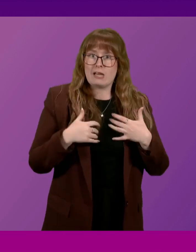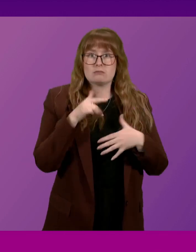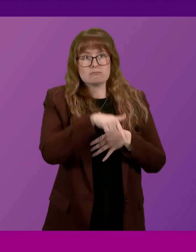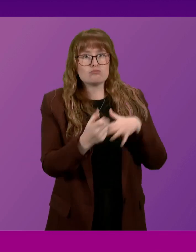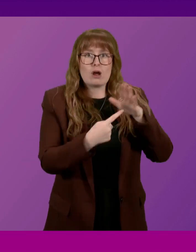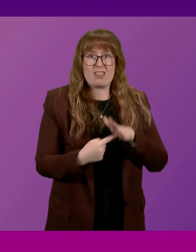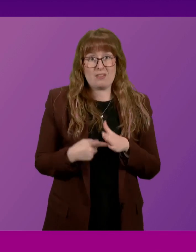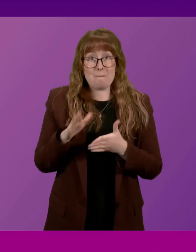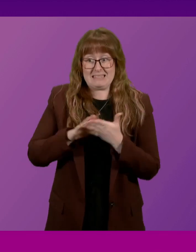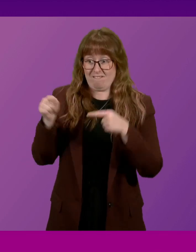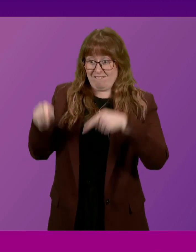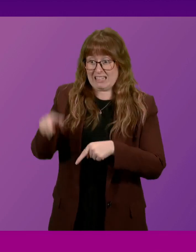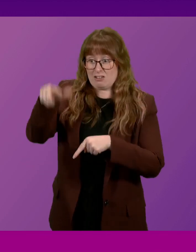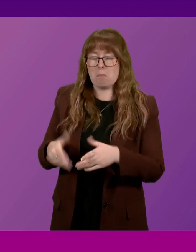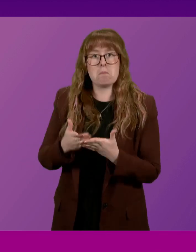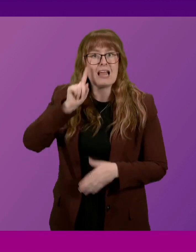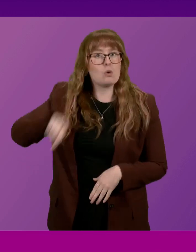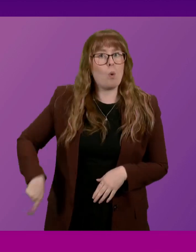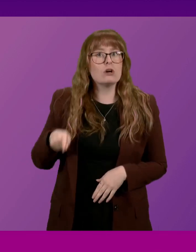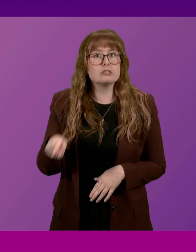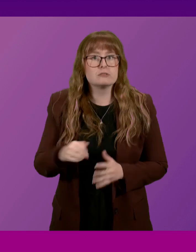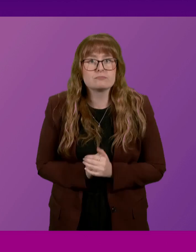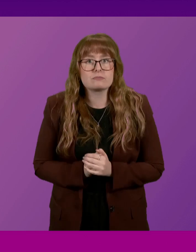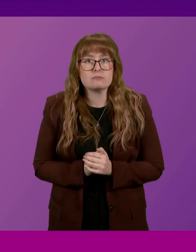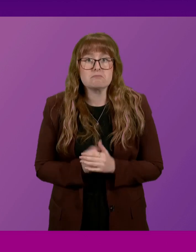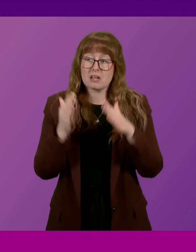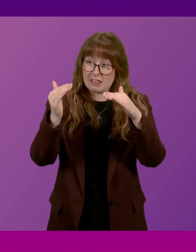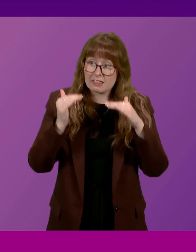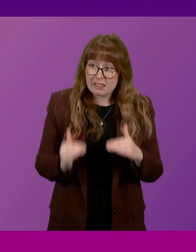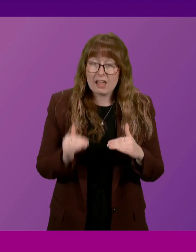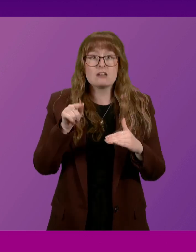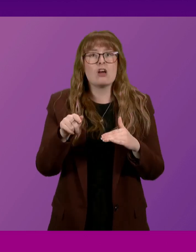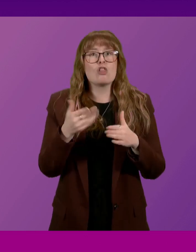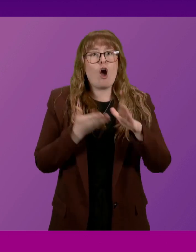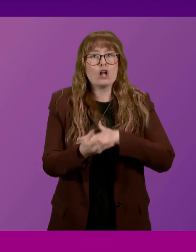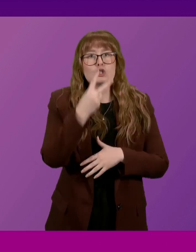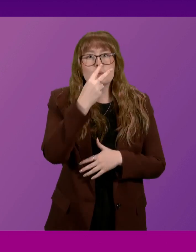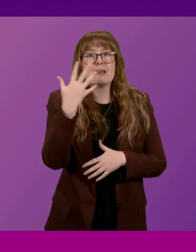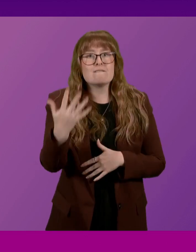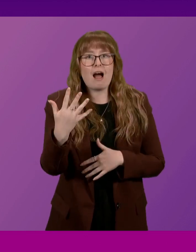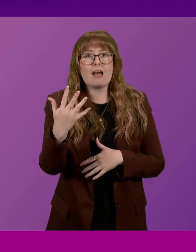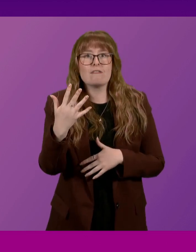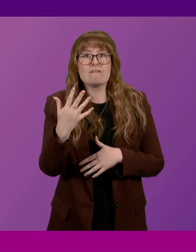victims are ignored. There are also the perverse under-25 sentencing guideline,